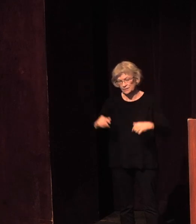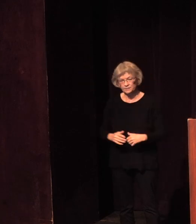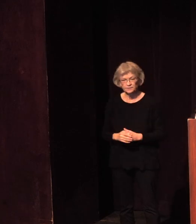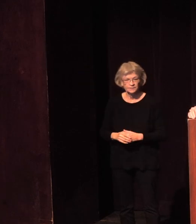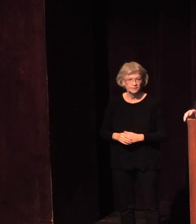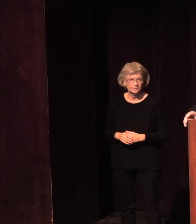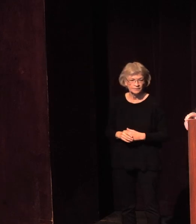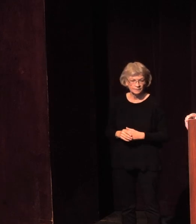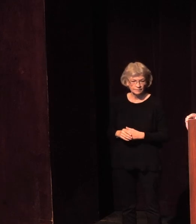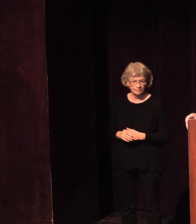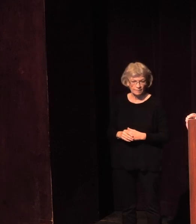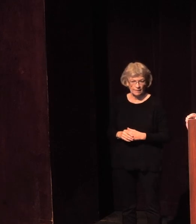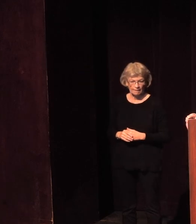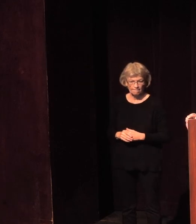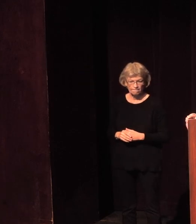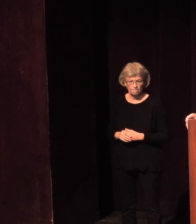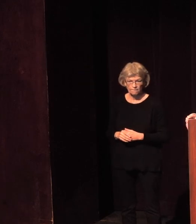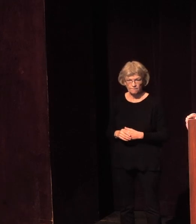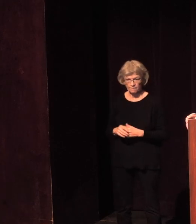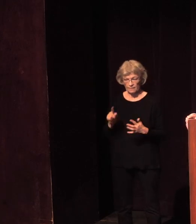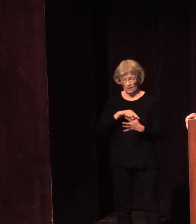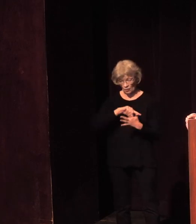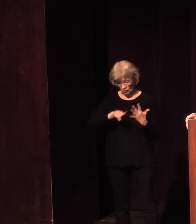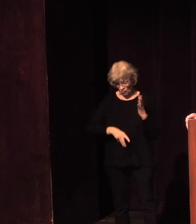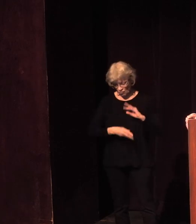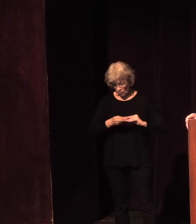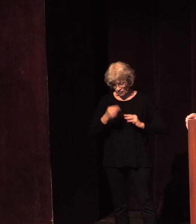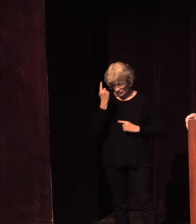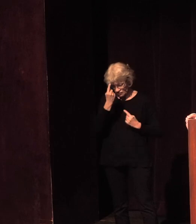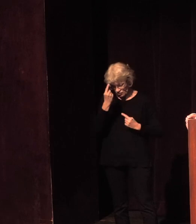responsibility, helping each and every Santa Barbara City College student succeed.